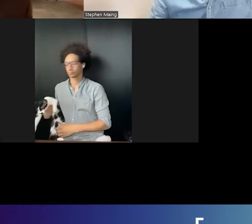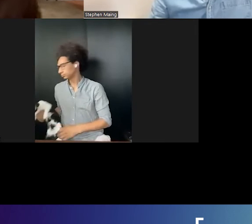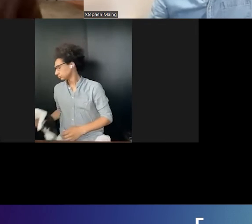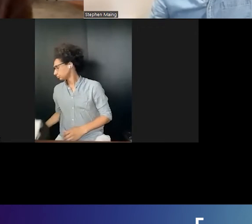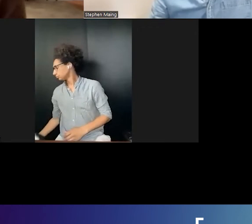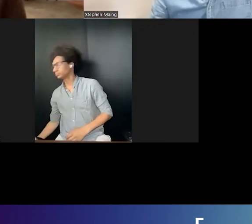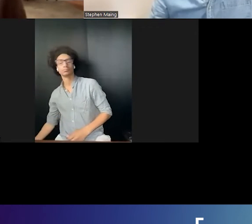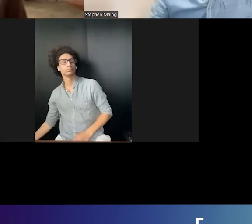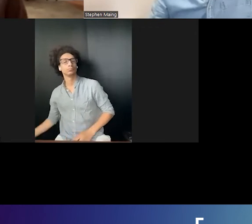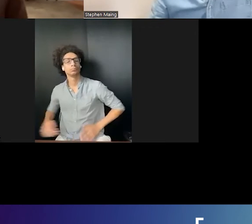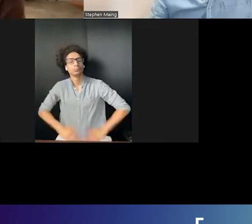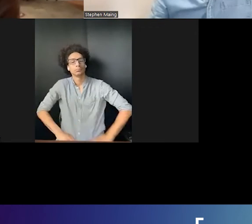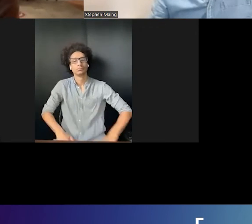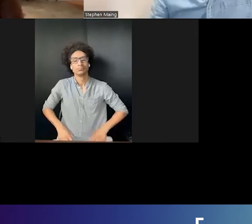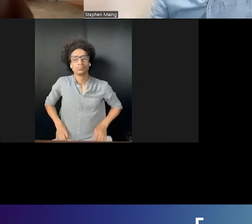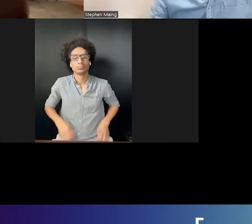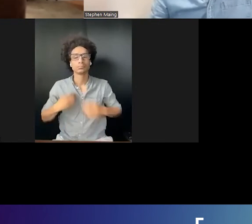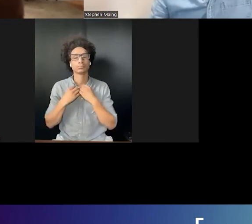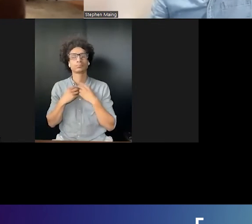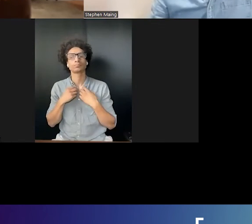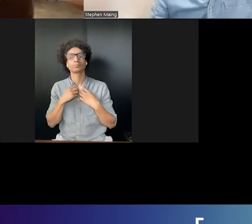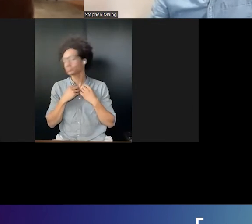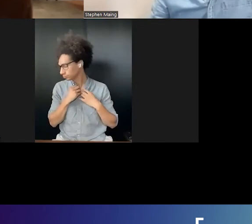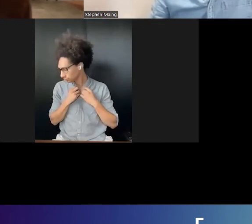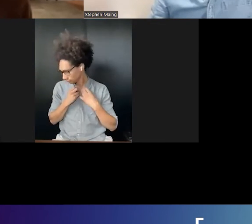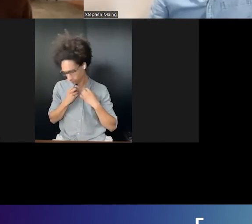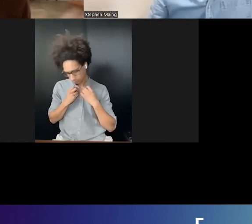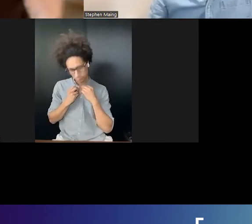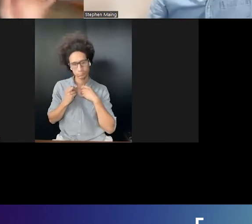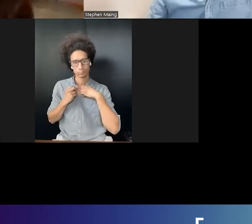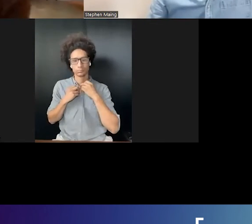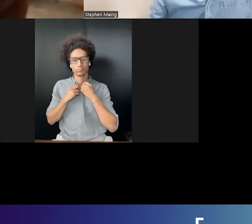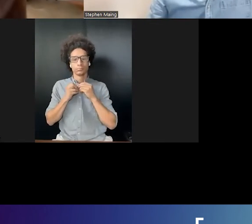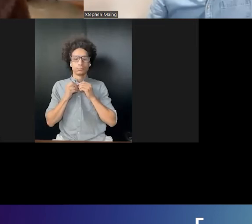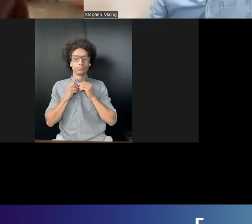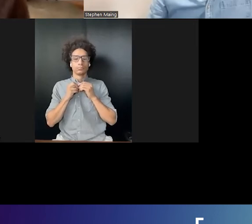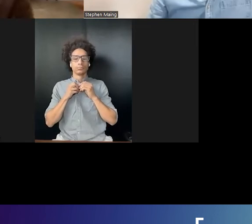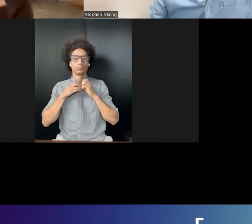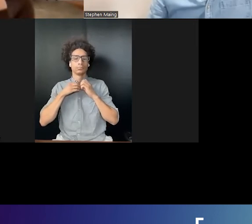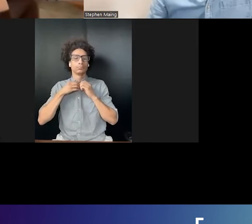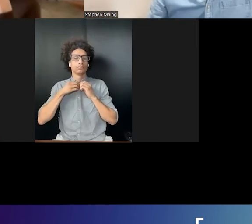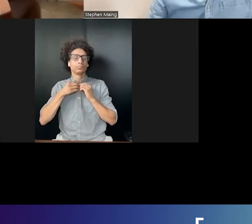because where are they supposed to get the resources to be able to get more? So anyway, that's an aside, but.